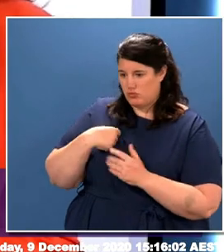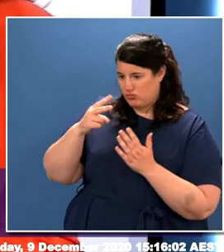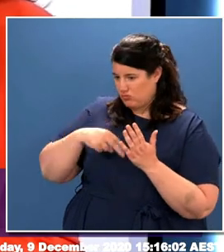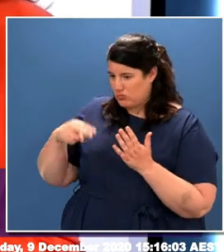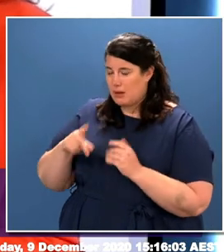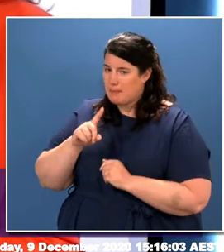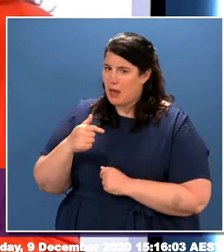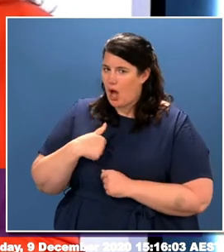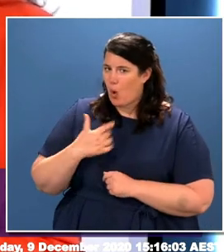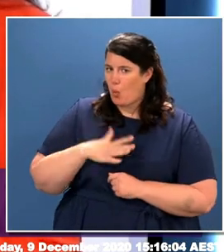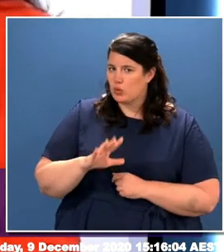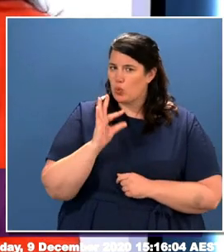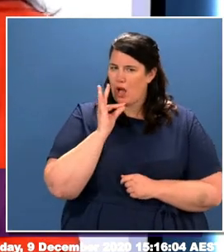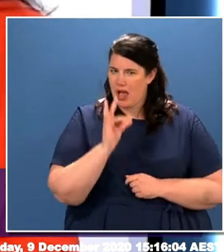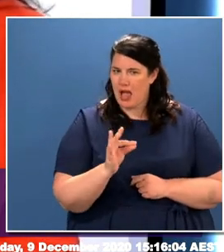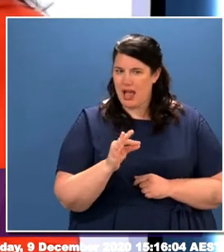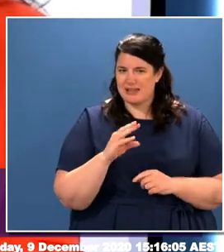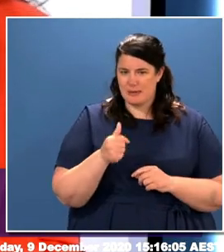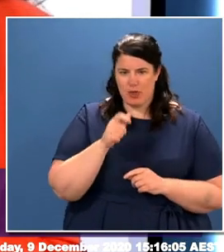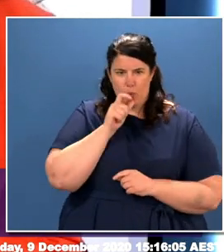but I'm going to get into some of this language. Yes.